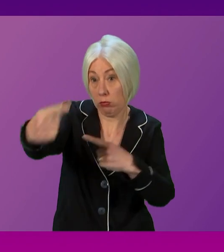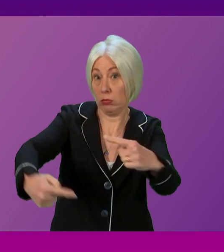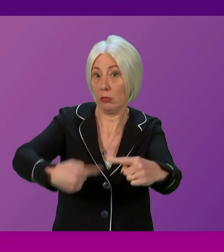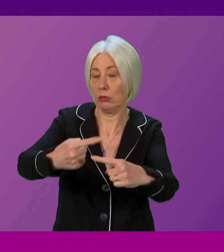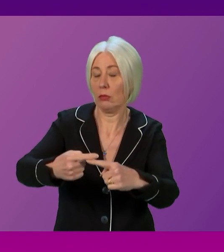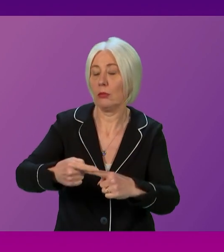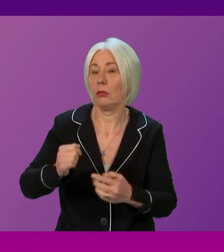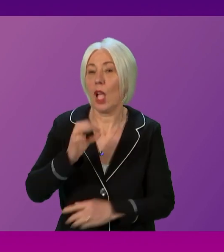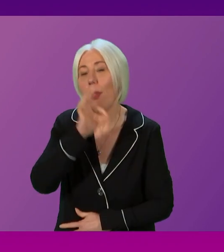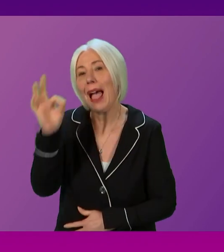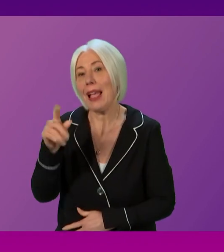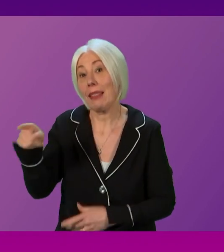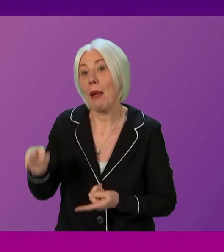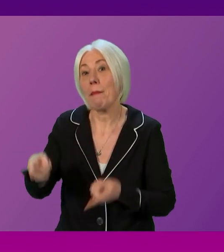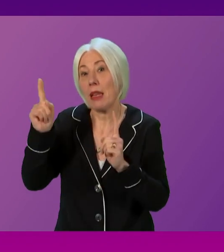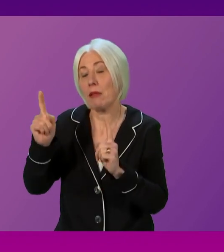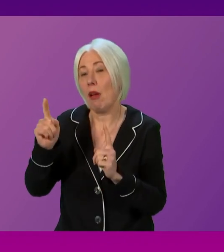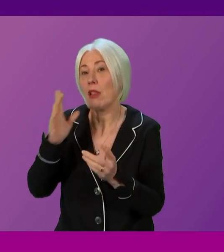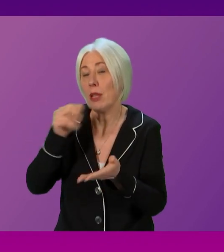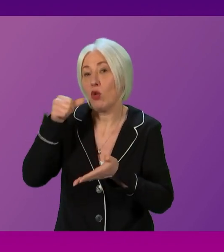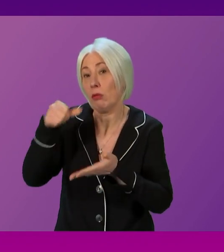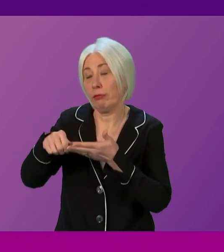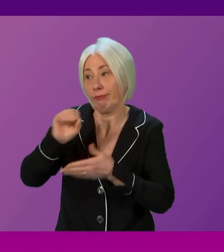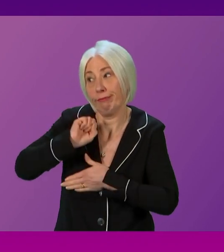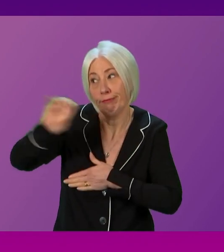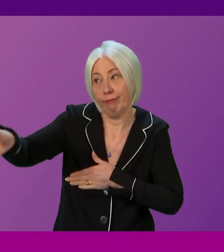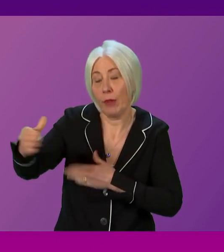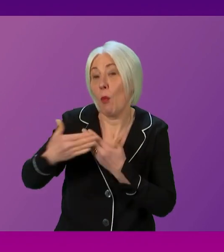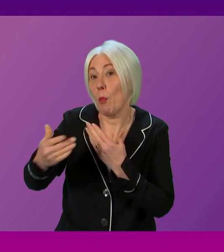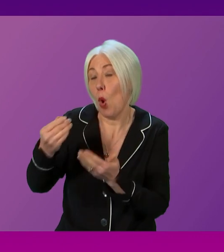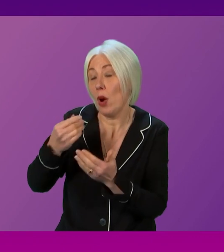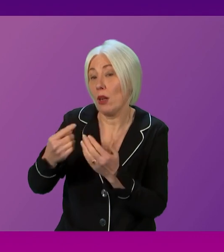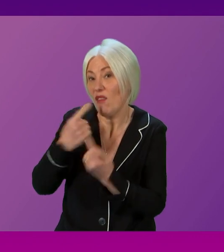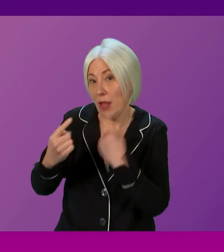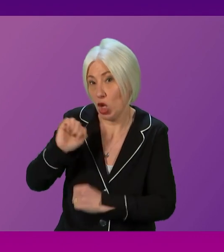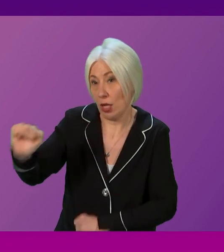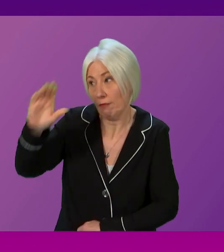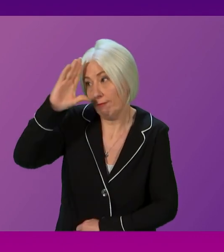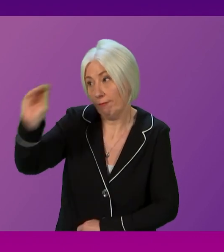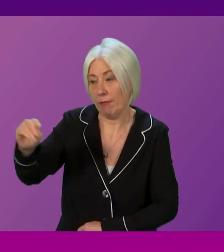I will ask the minister concerned to write to the member with more detail and, indeed, to make that known to Parliament more generally.